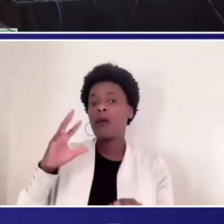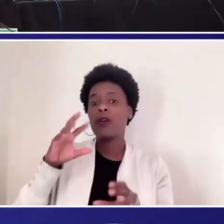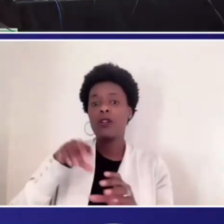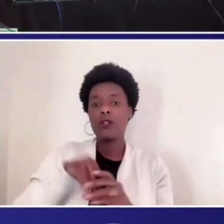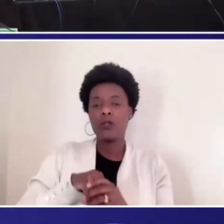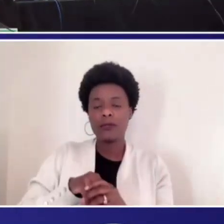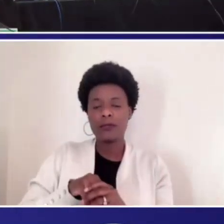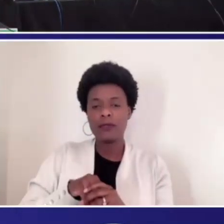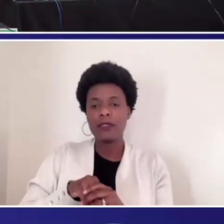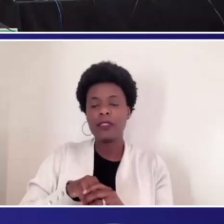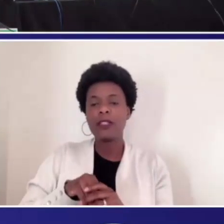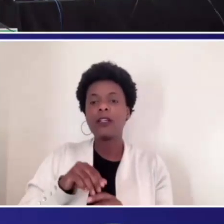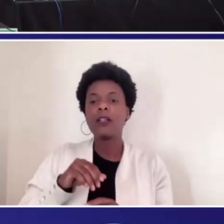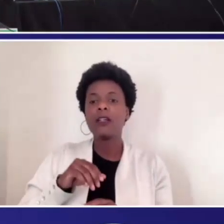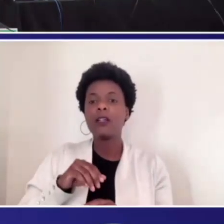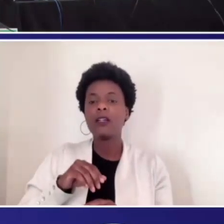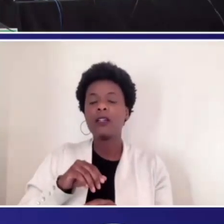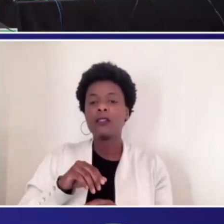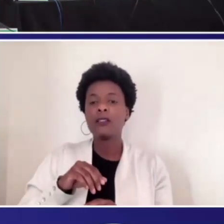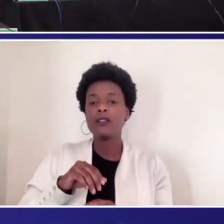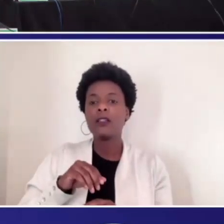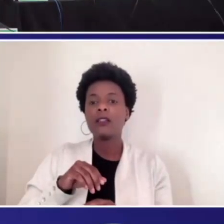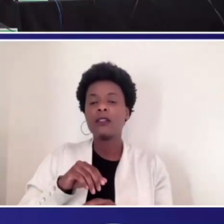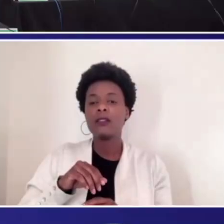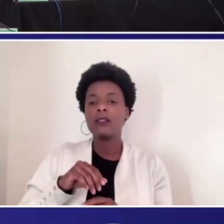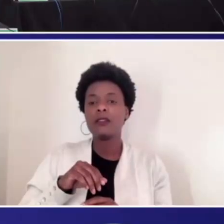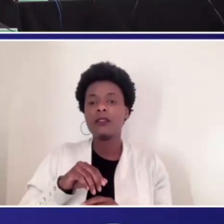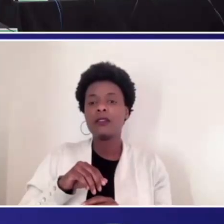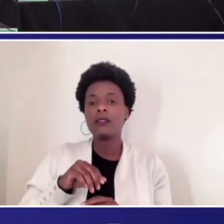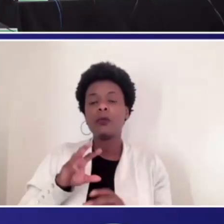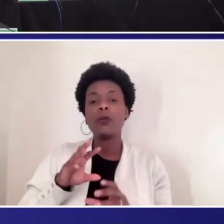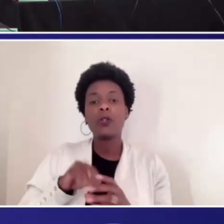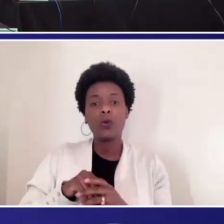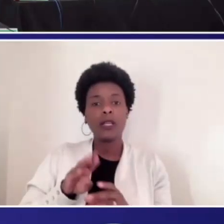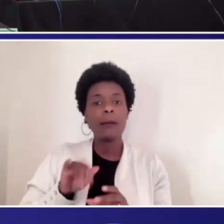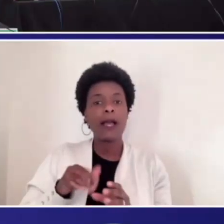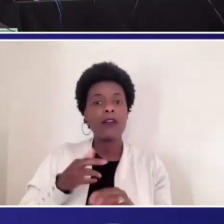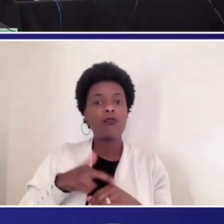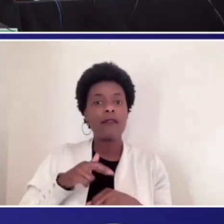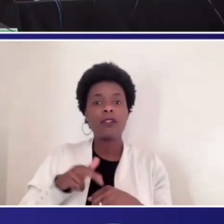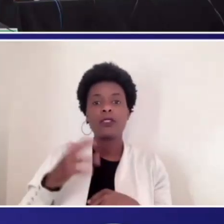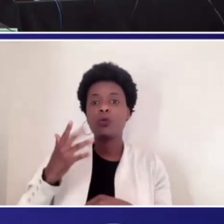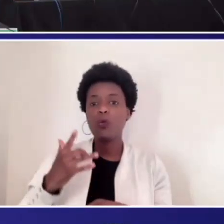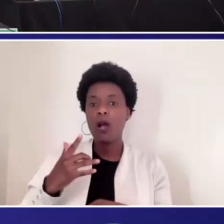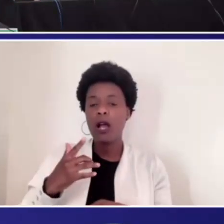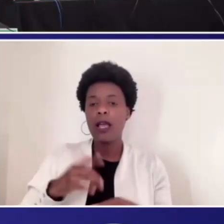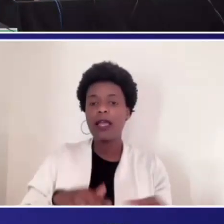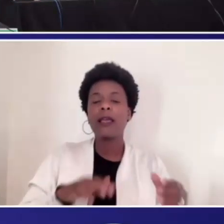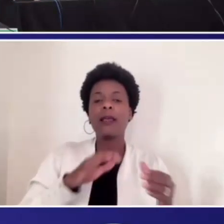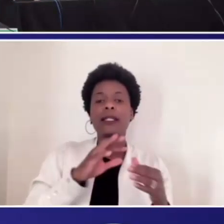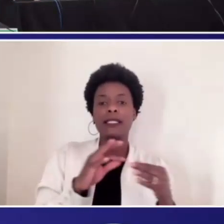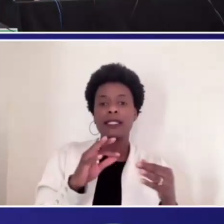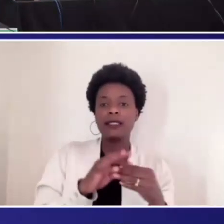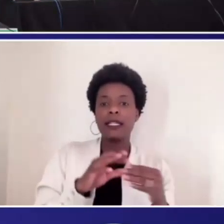I know, is that they're include -- by including it by reference in the statute because it says including but not limited to, we can't take those out.